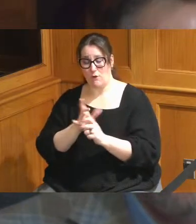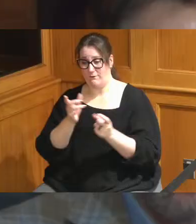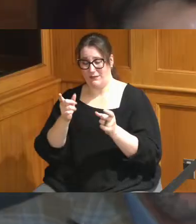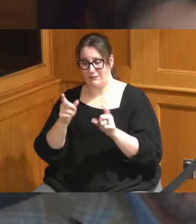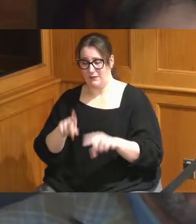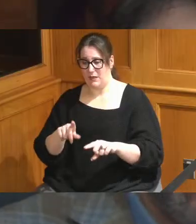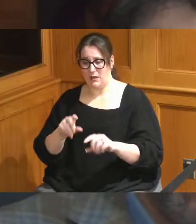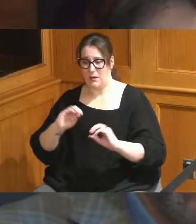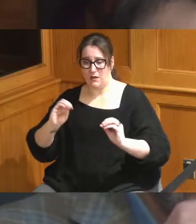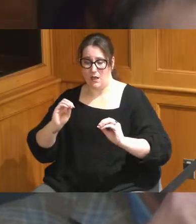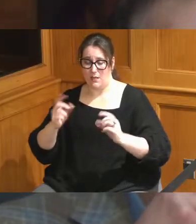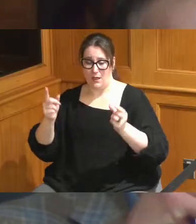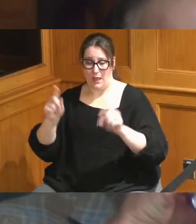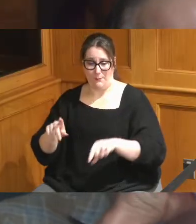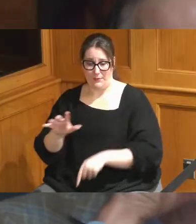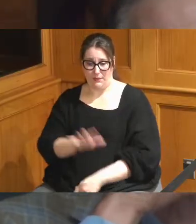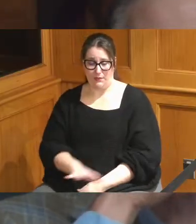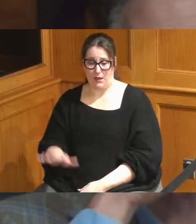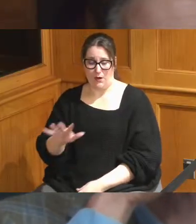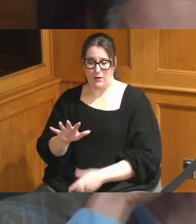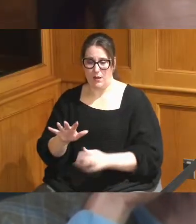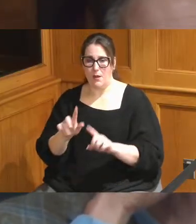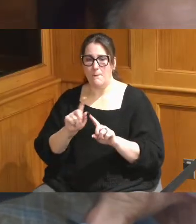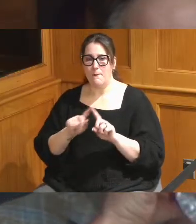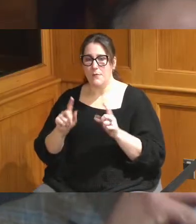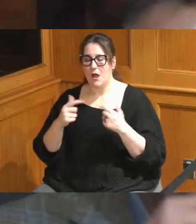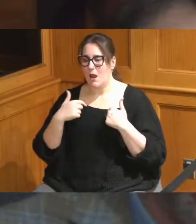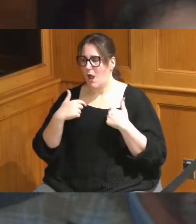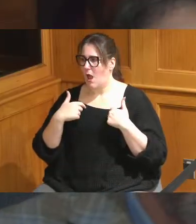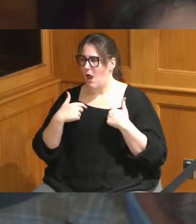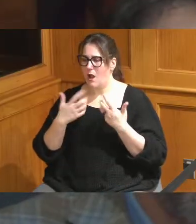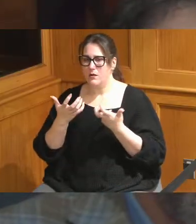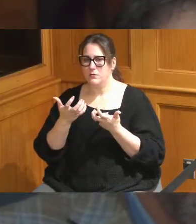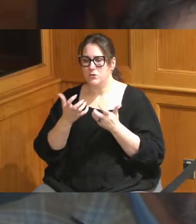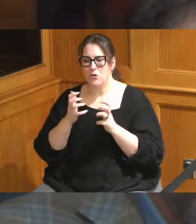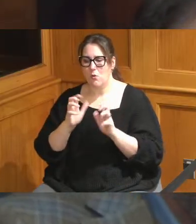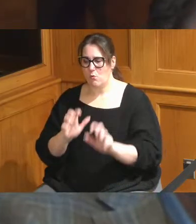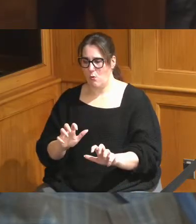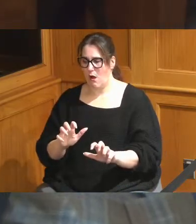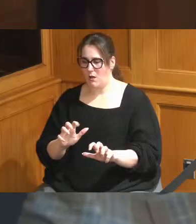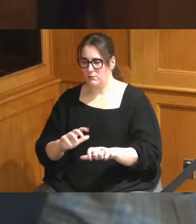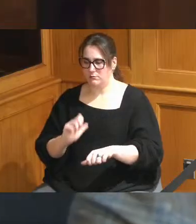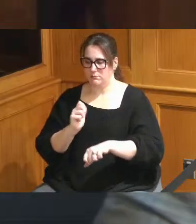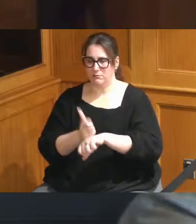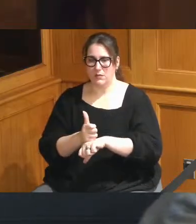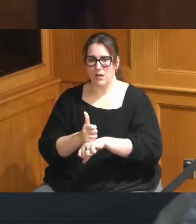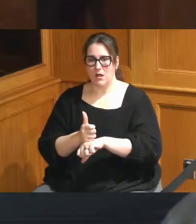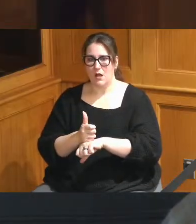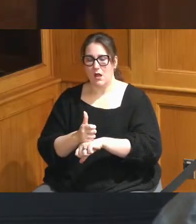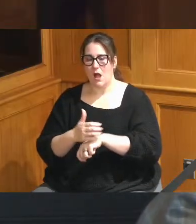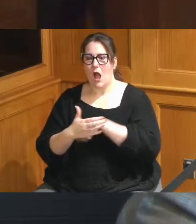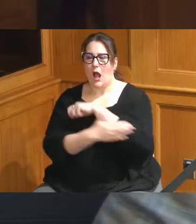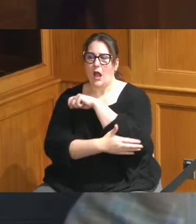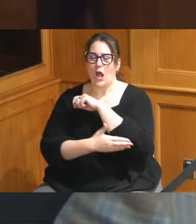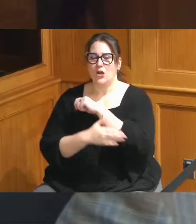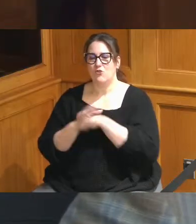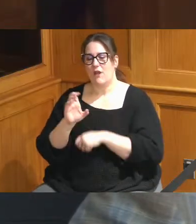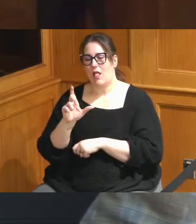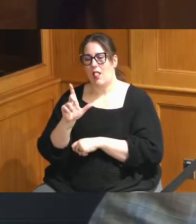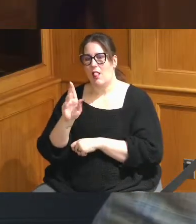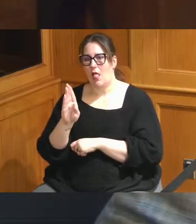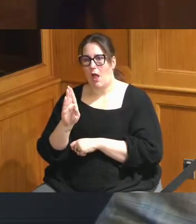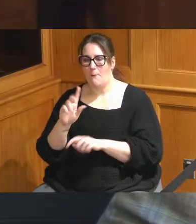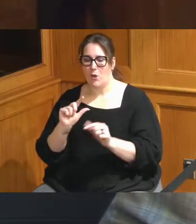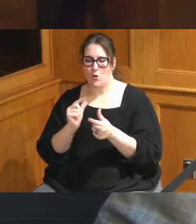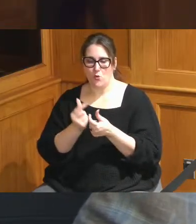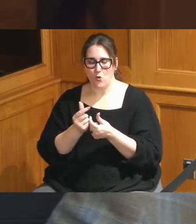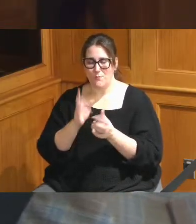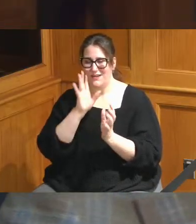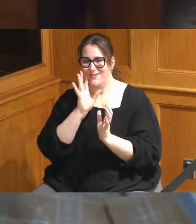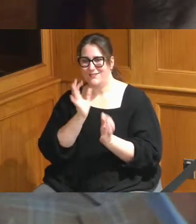nothing going with the banks. But I don't want to have a country club group making the decisions on